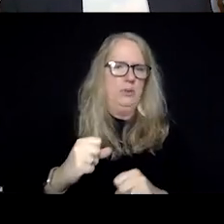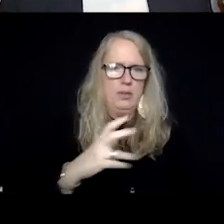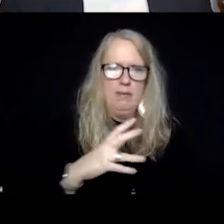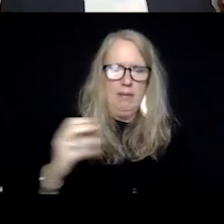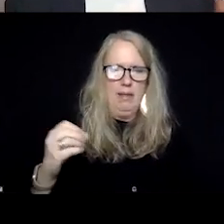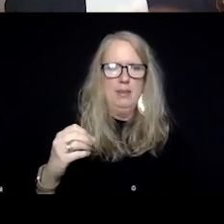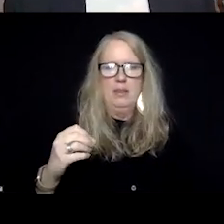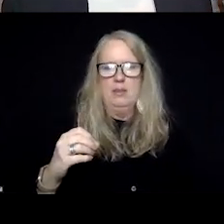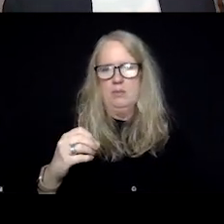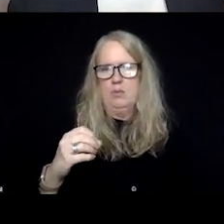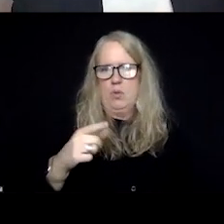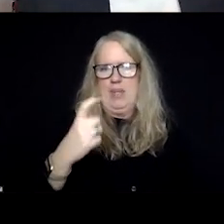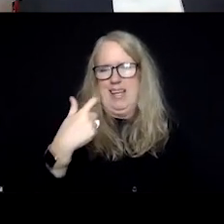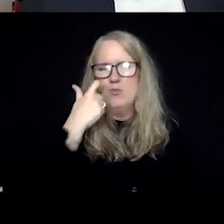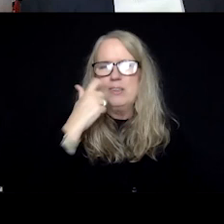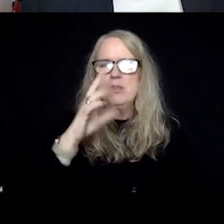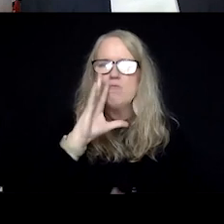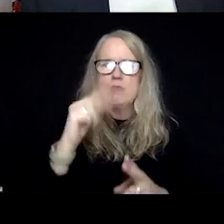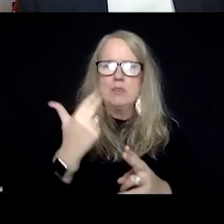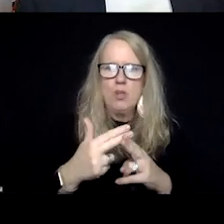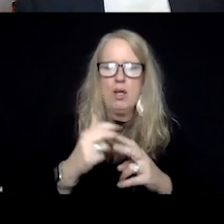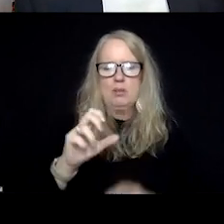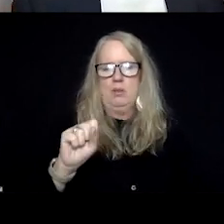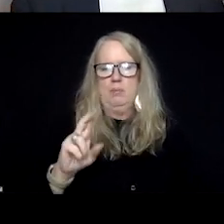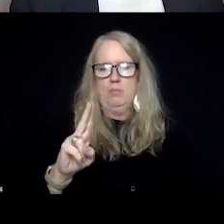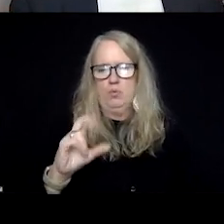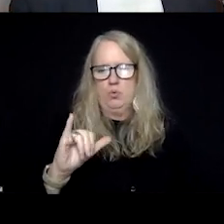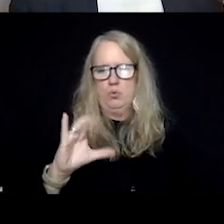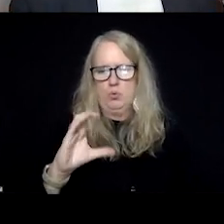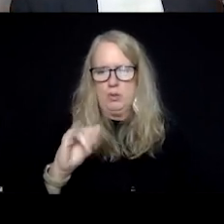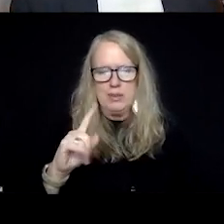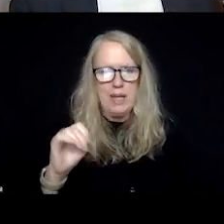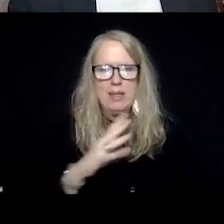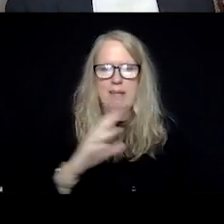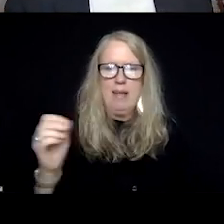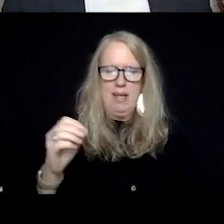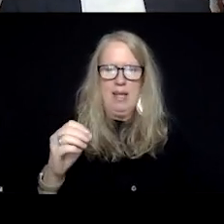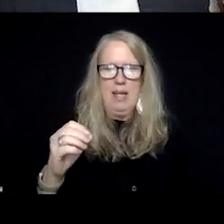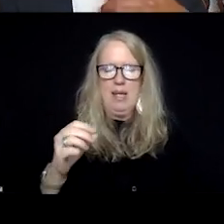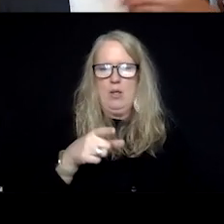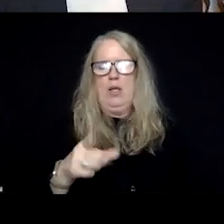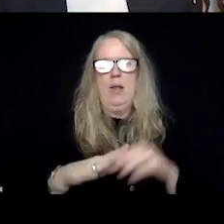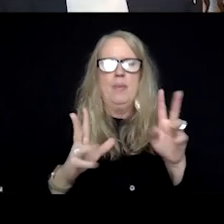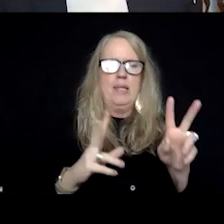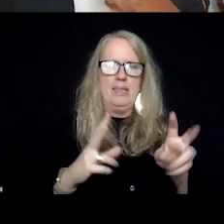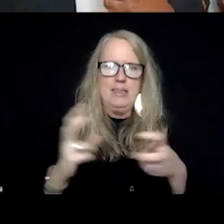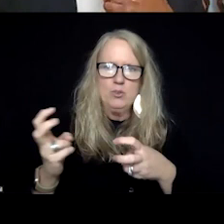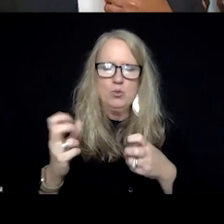IS THE ONE THAT WE JUST TALKED ABOUT ON SUICIDE. THIS ONE WAS ON THE ISSUE OF PEOPLE WHO HAVE